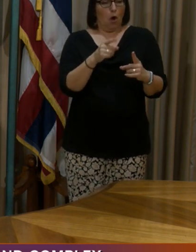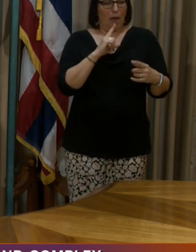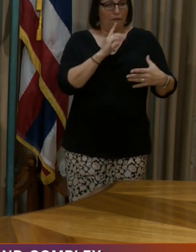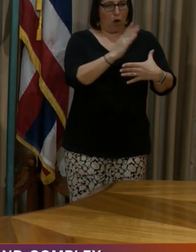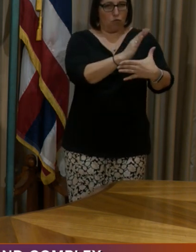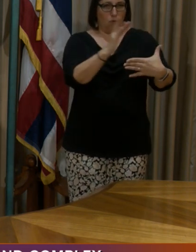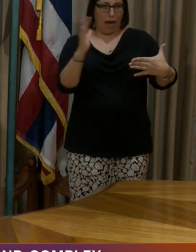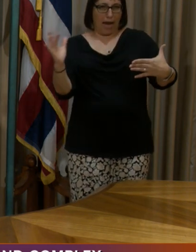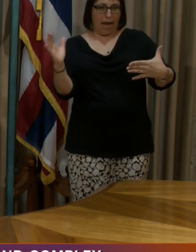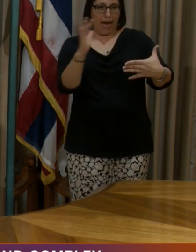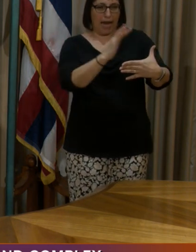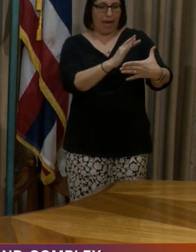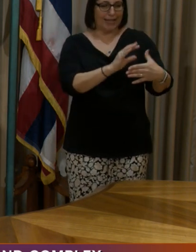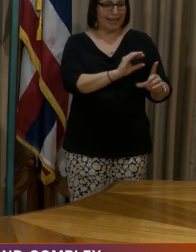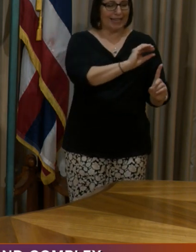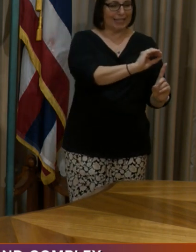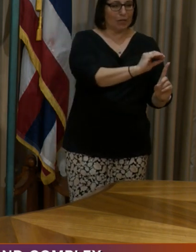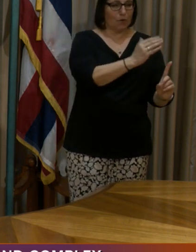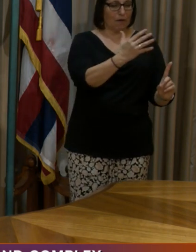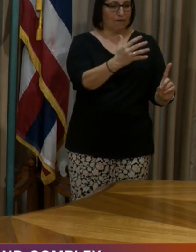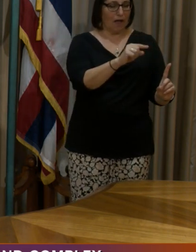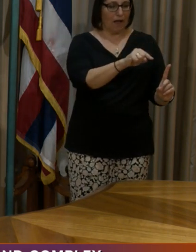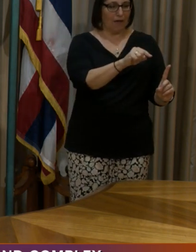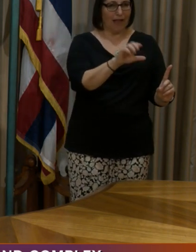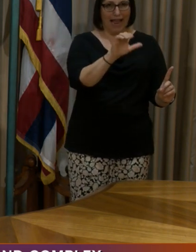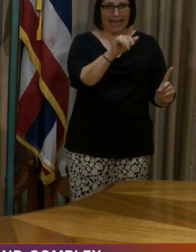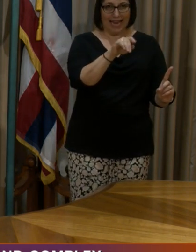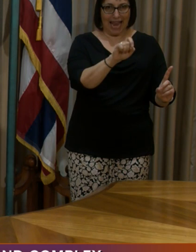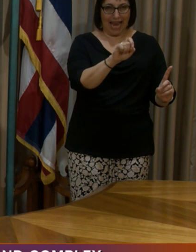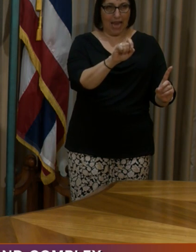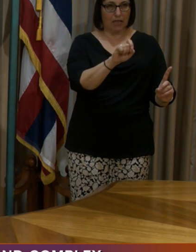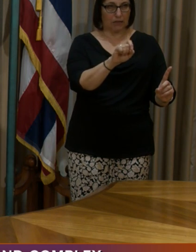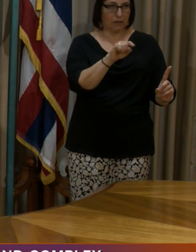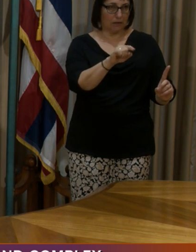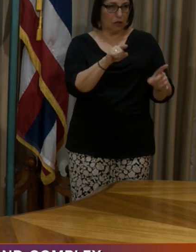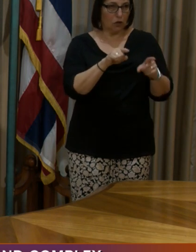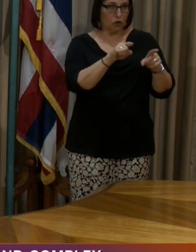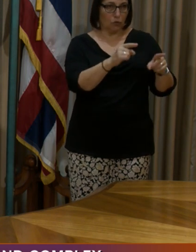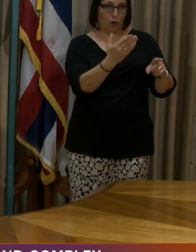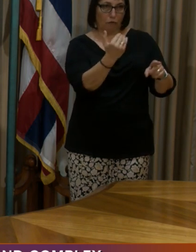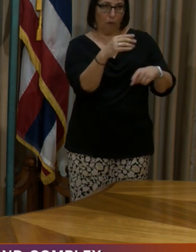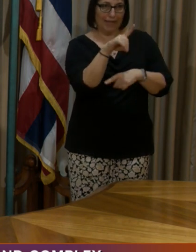THE MORE SPECIFICS ON THE THRESHOLDS SO AT PRESENT WE HAVE RANGES OF 0 TO 5.